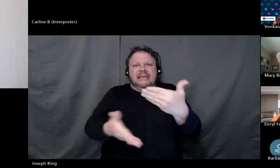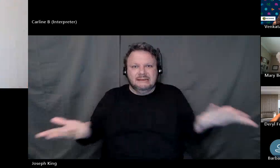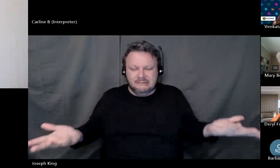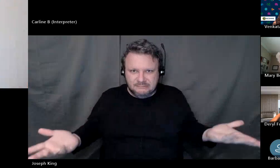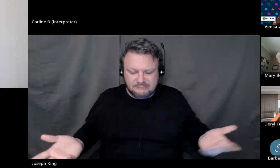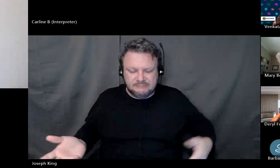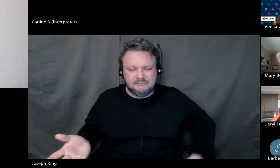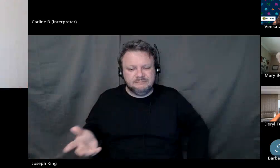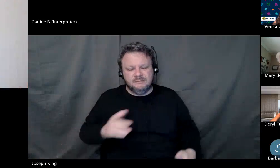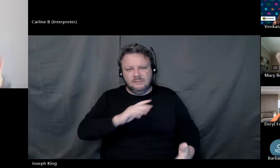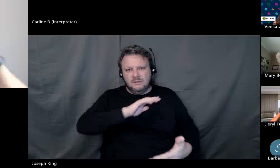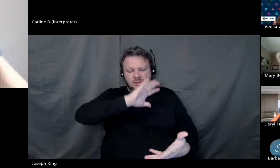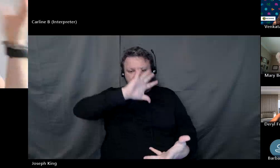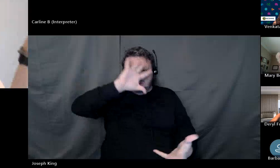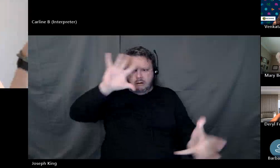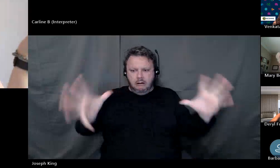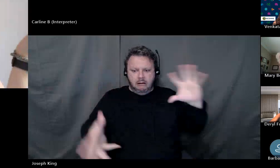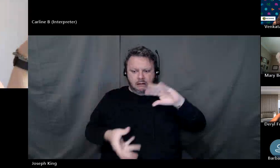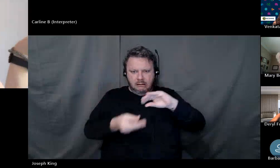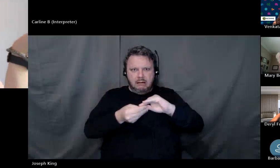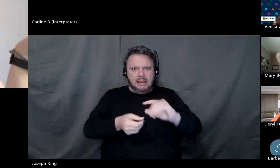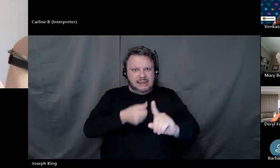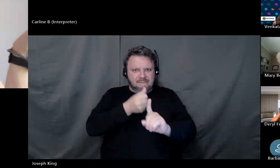And all of this, all of this affect as the federal